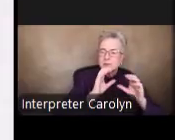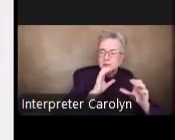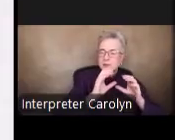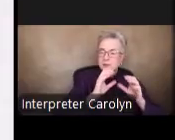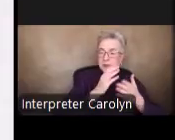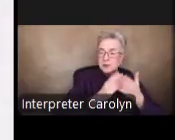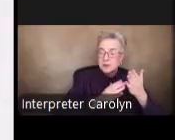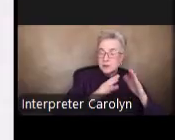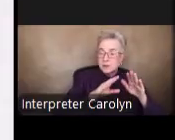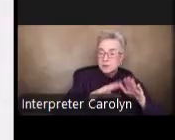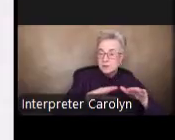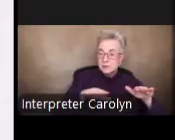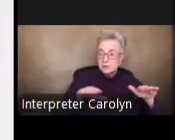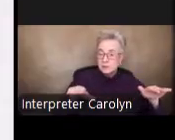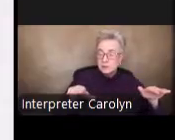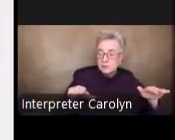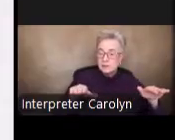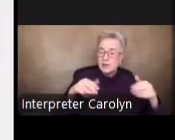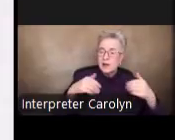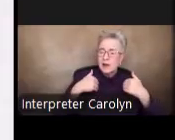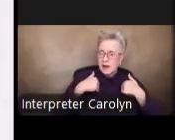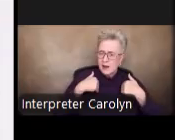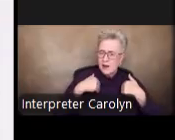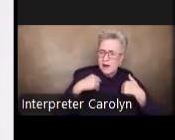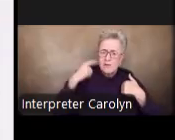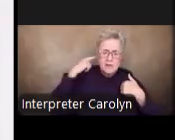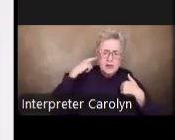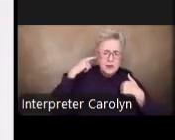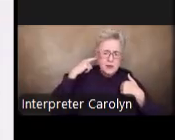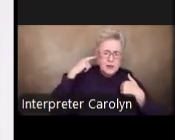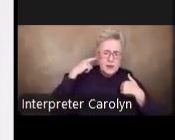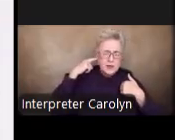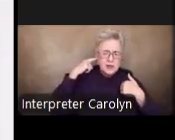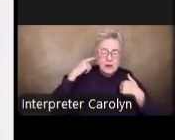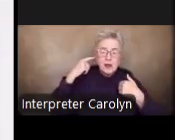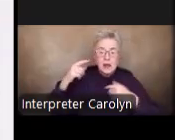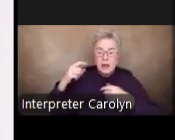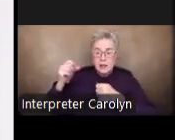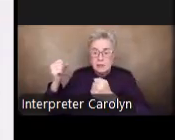children who have adequate hearing, sign language, AAC or